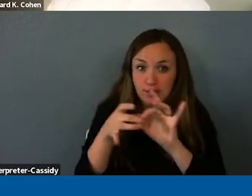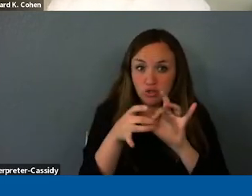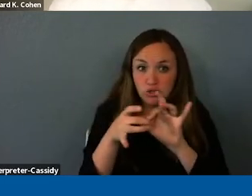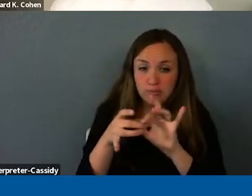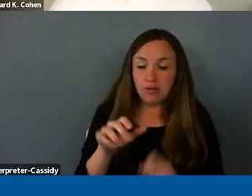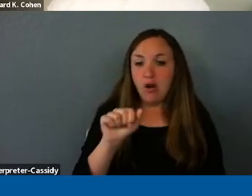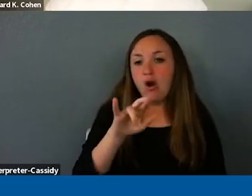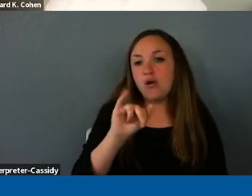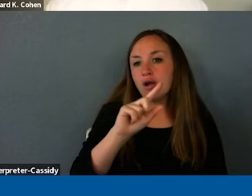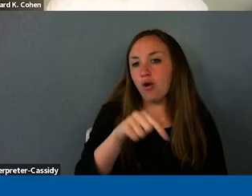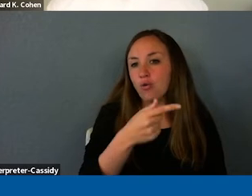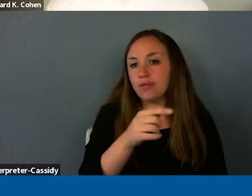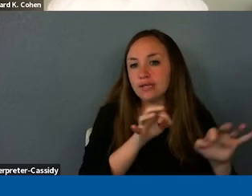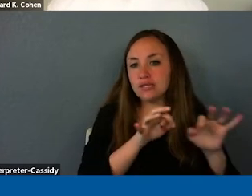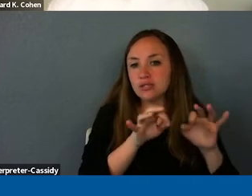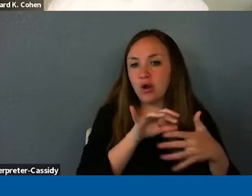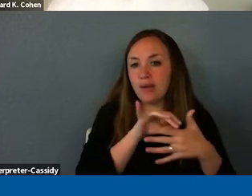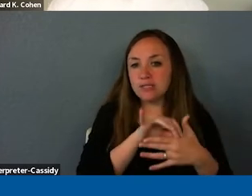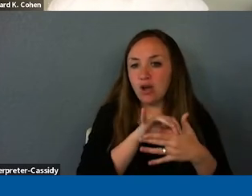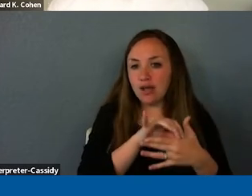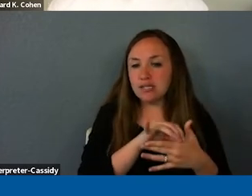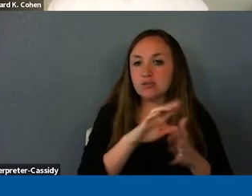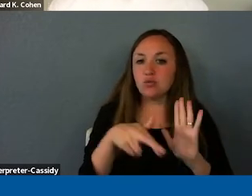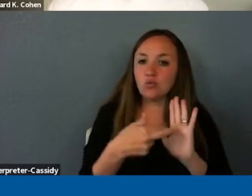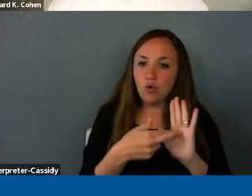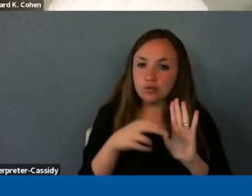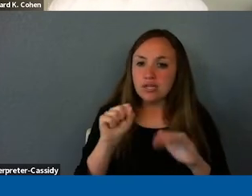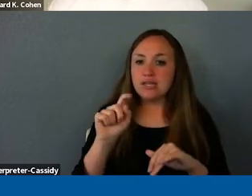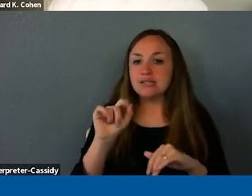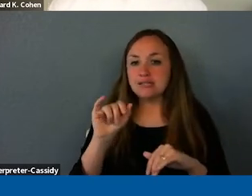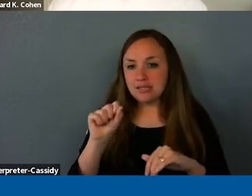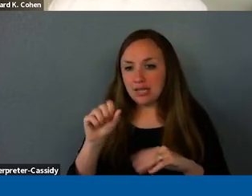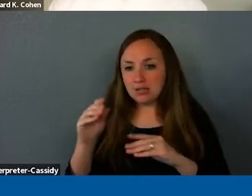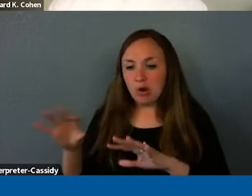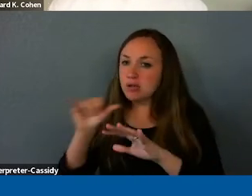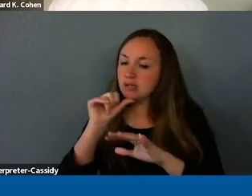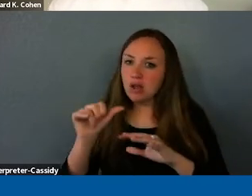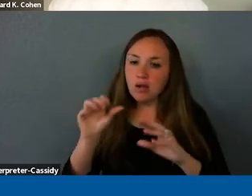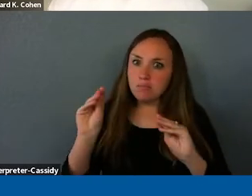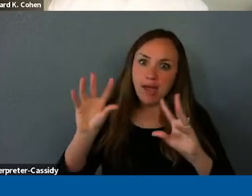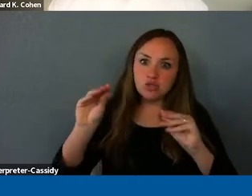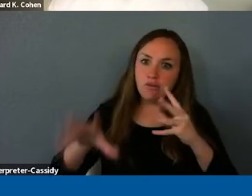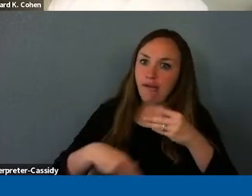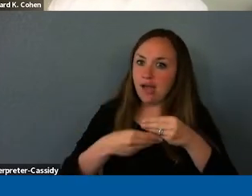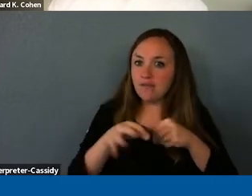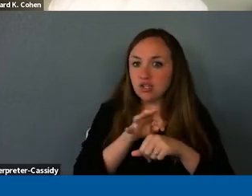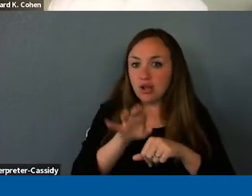ARIA only describes content via roles, states or properties. It does not magically add functionality. That is up to you.